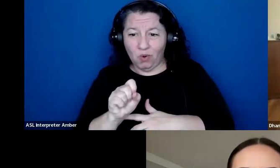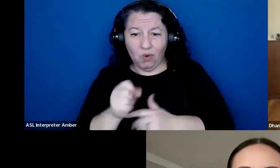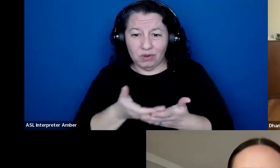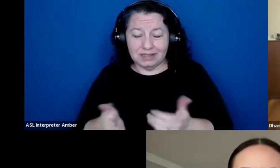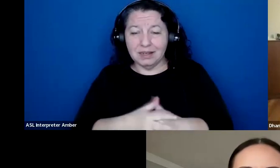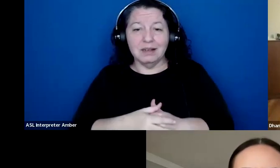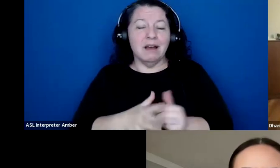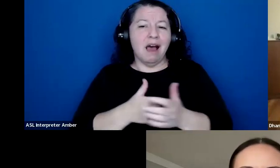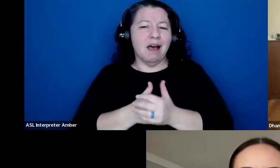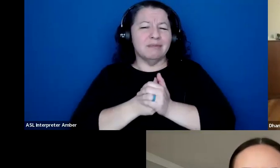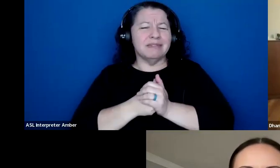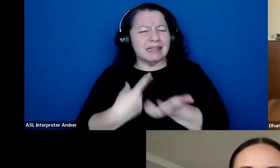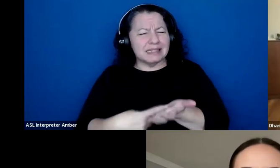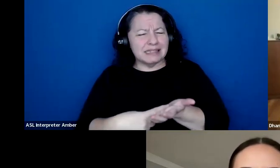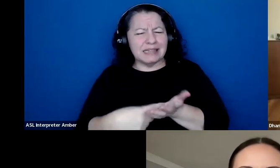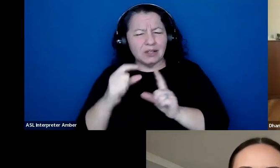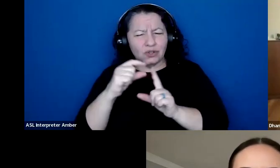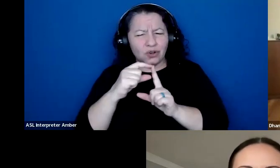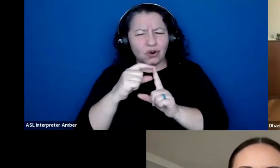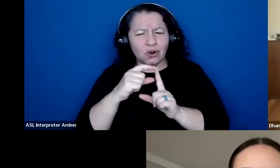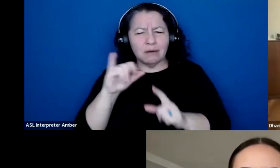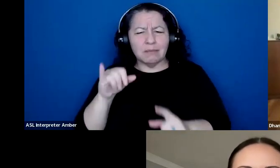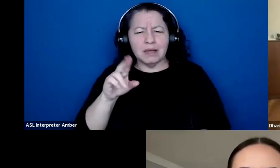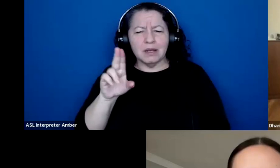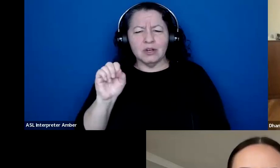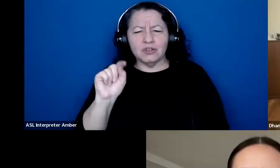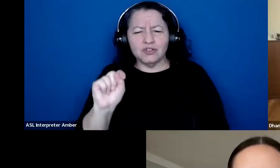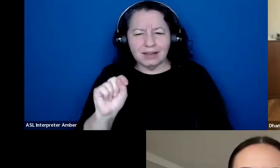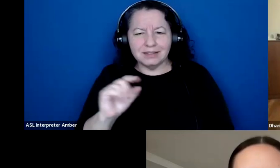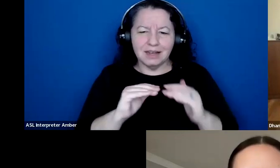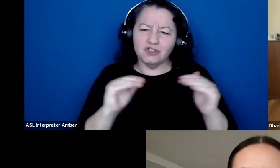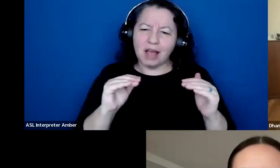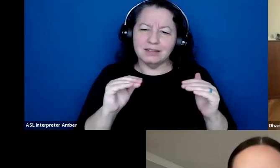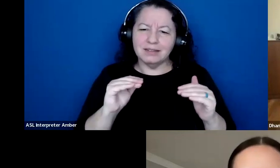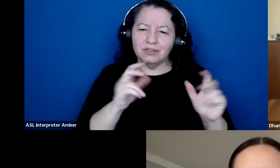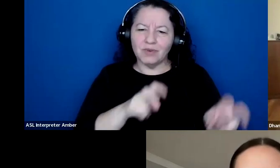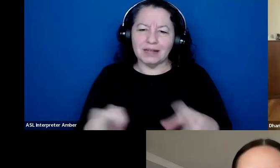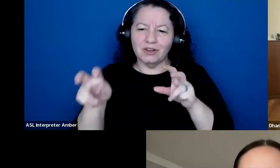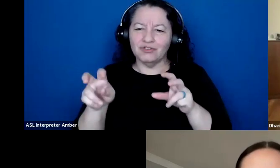and talk about what a transition away from fossil fuels would look like if it does not rely on militarism,